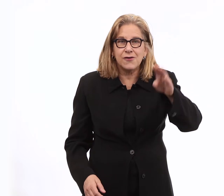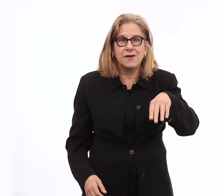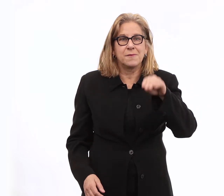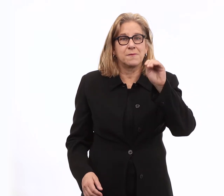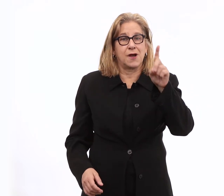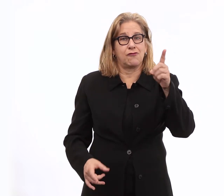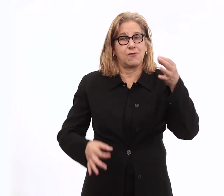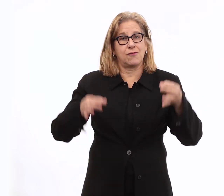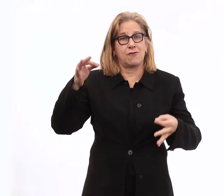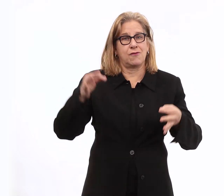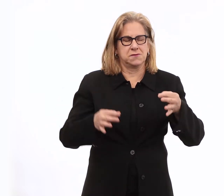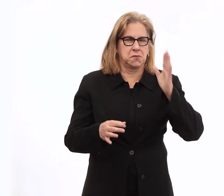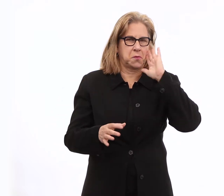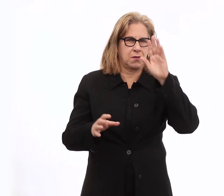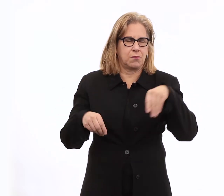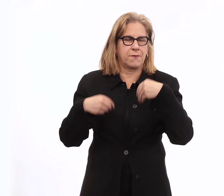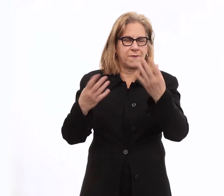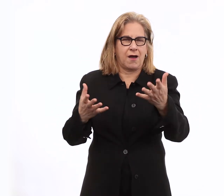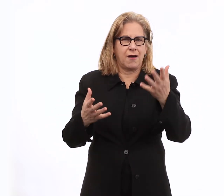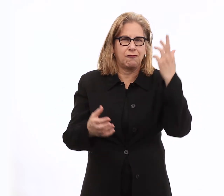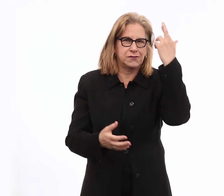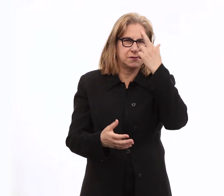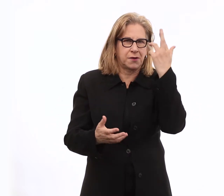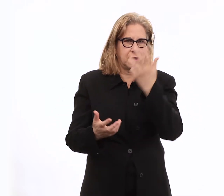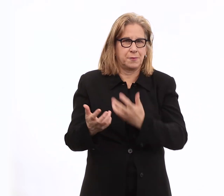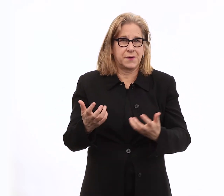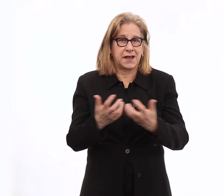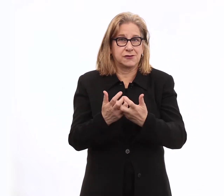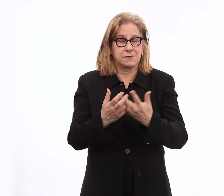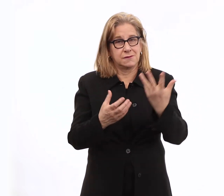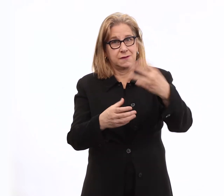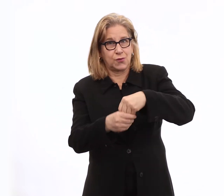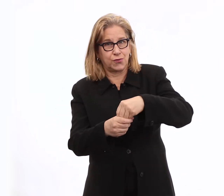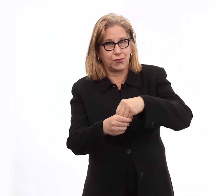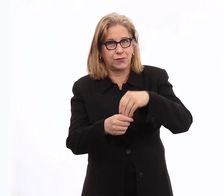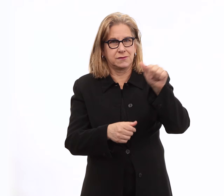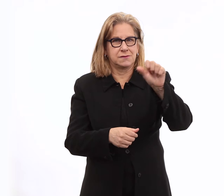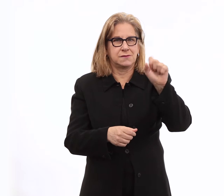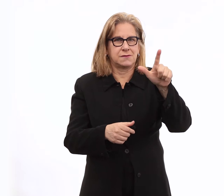Hello. The Maryland Courts will provide reasonable accommodations,